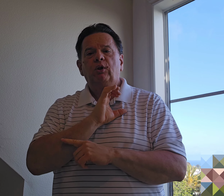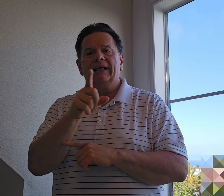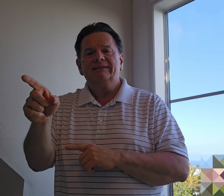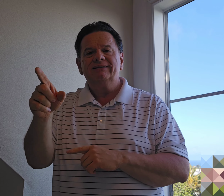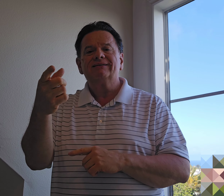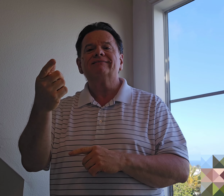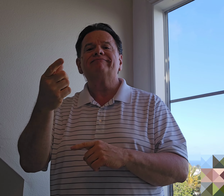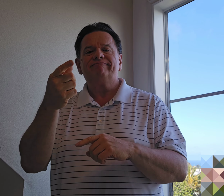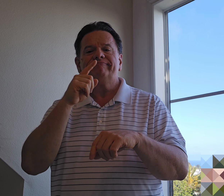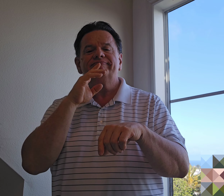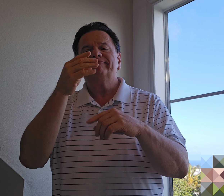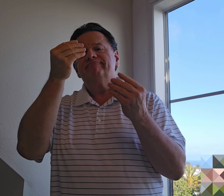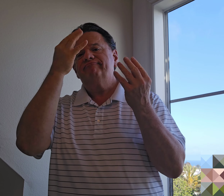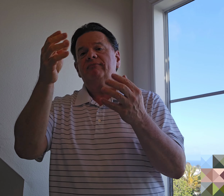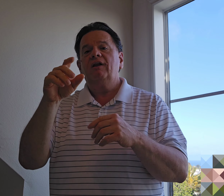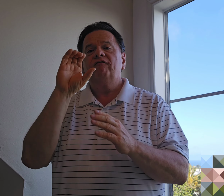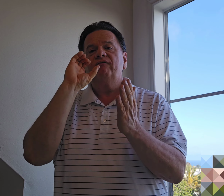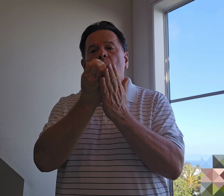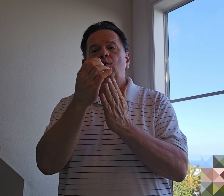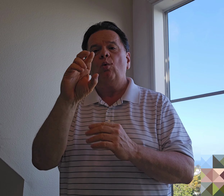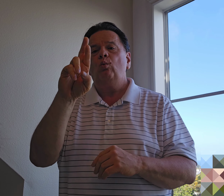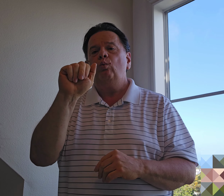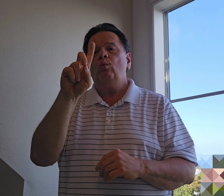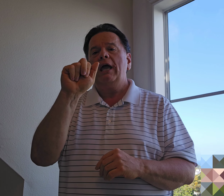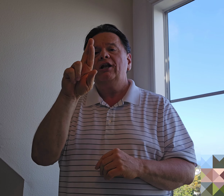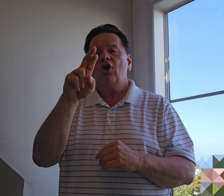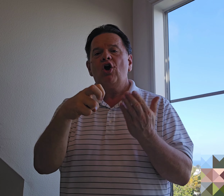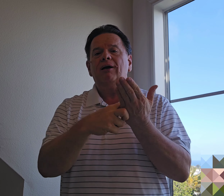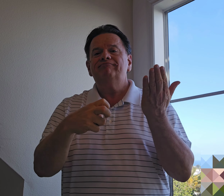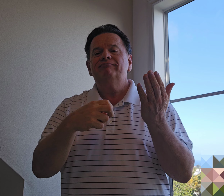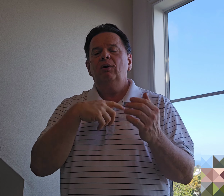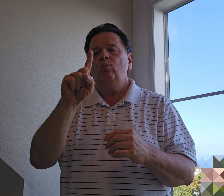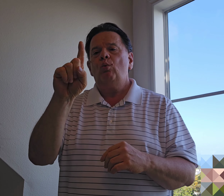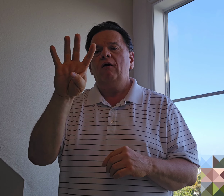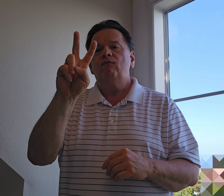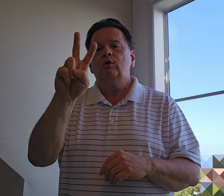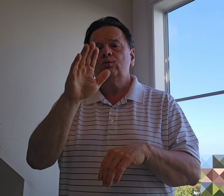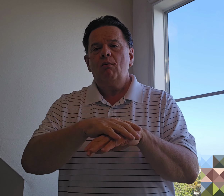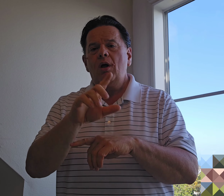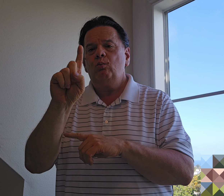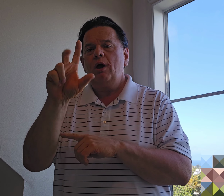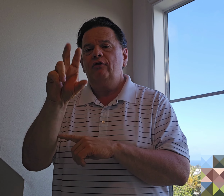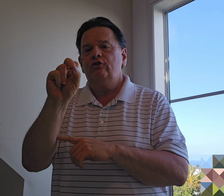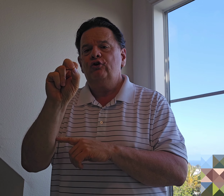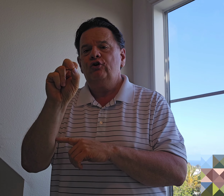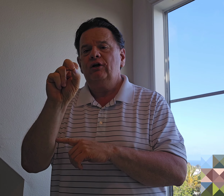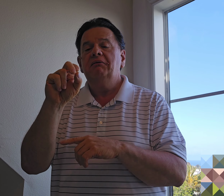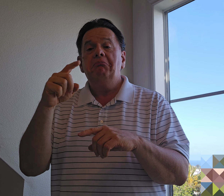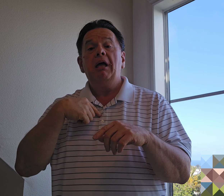Then I received a letter from the French police. A photo radar ticket going 142 on 130,